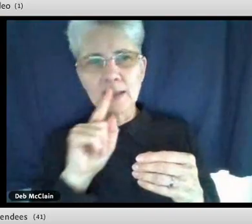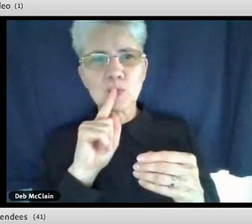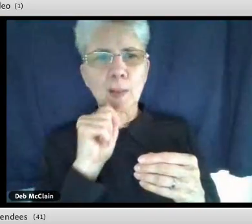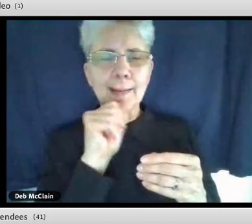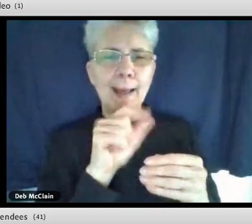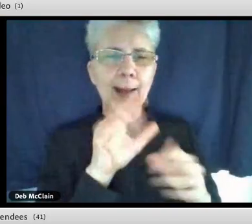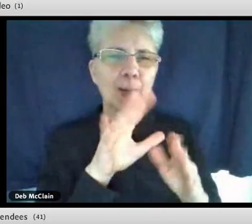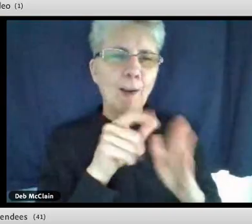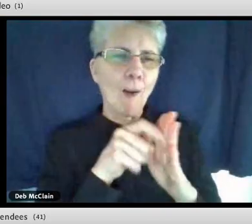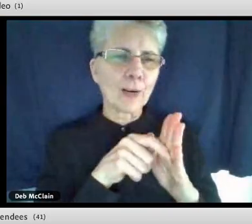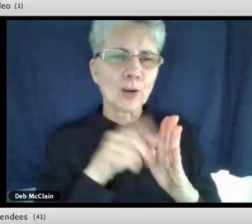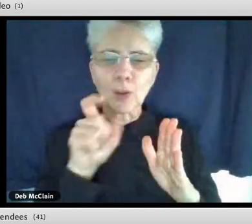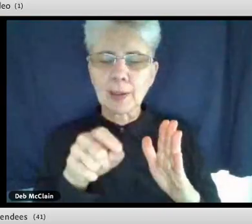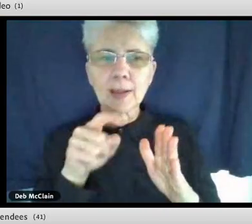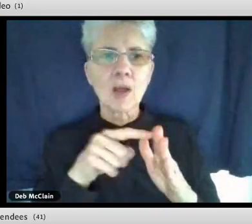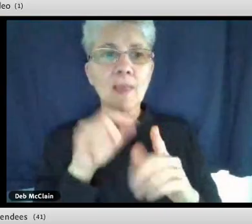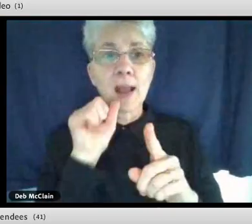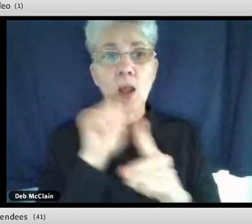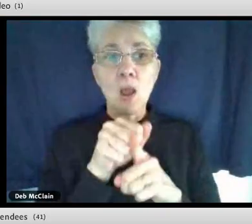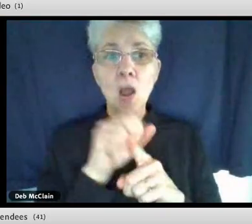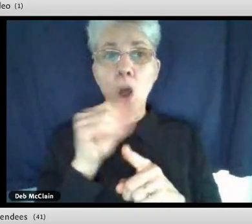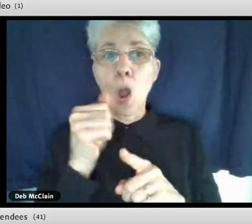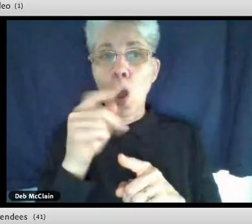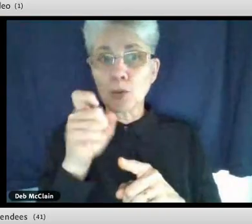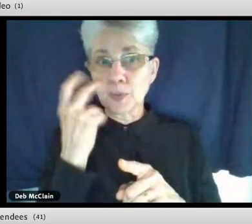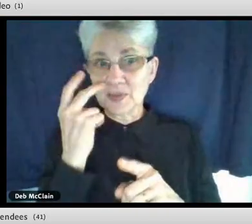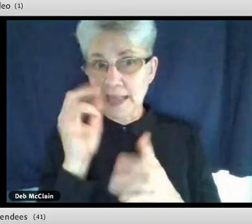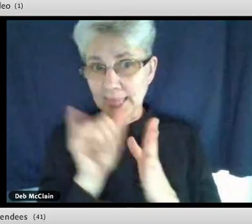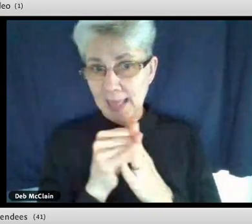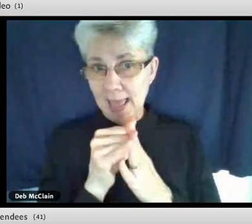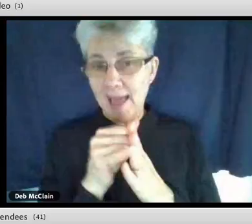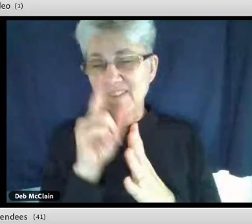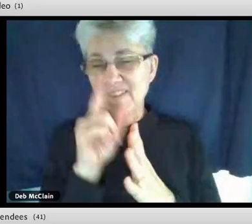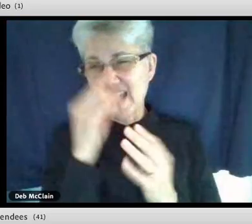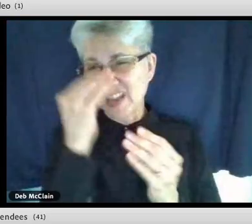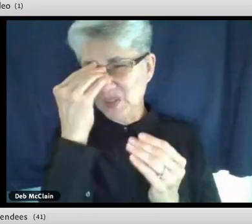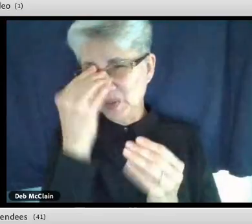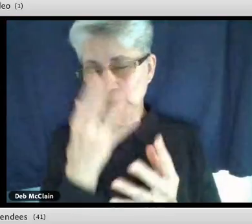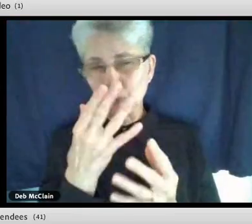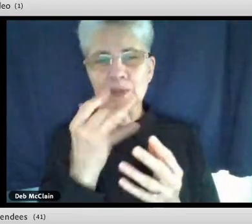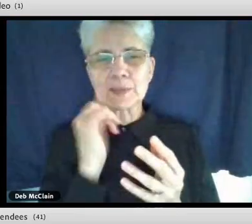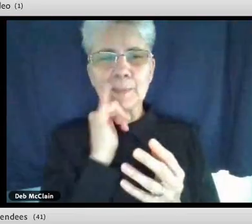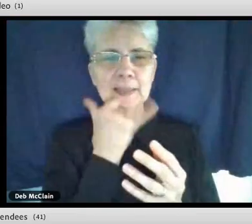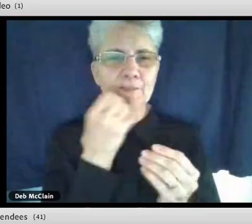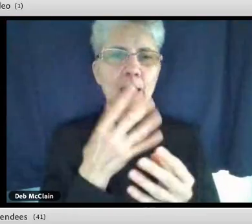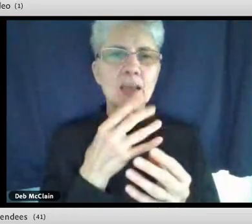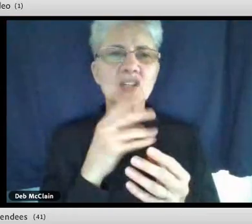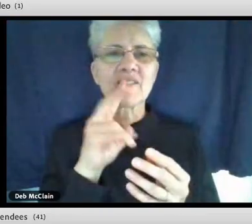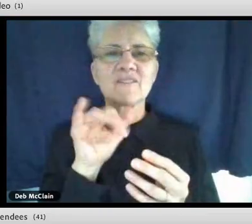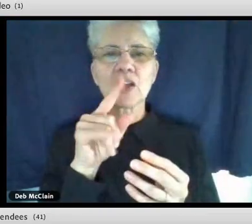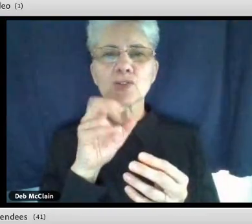clickbait when they want you to click, and it's actually not a really great article. Hoax: We've seen some of that, misinformation.